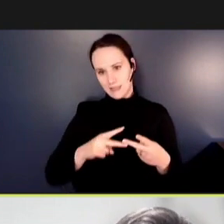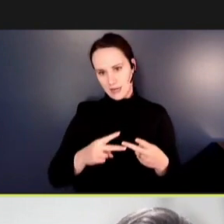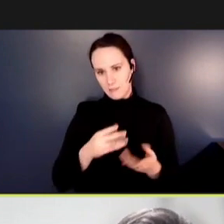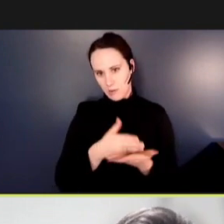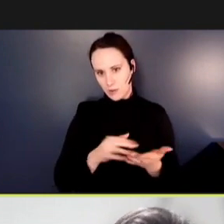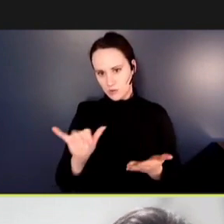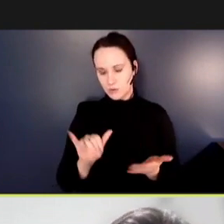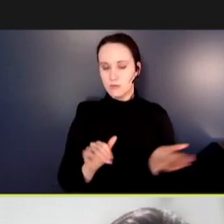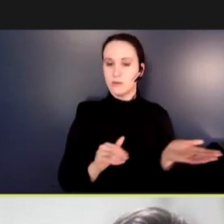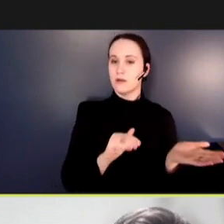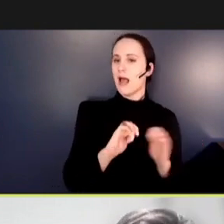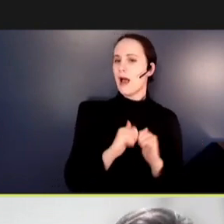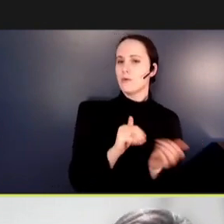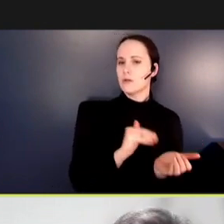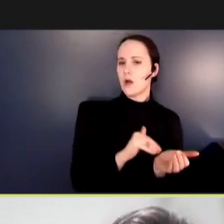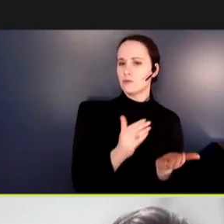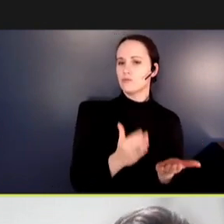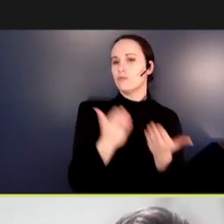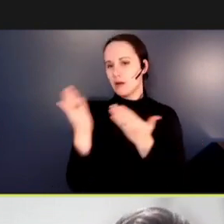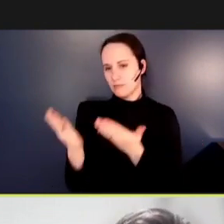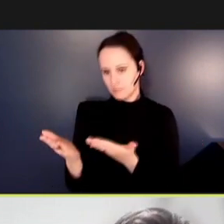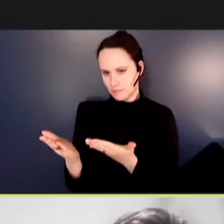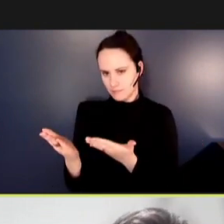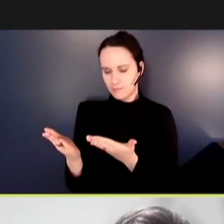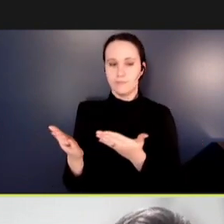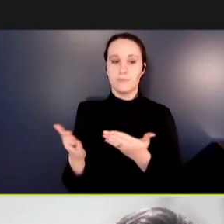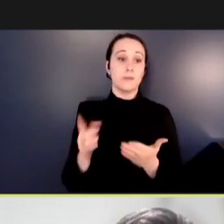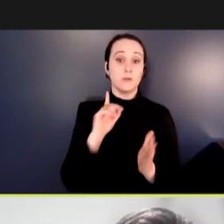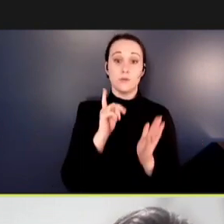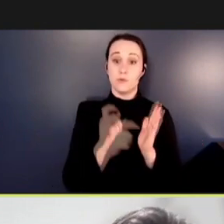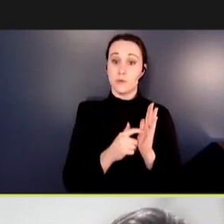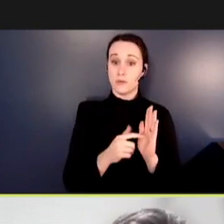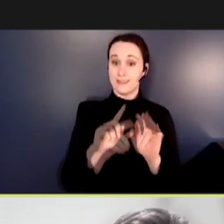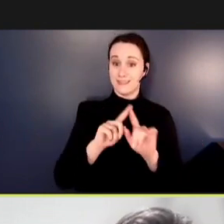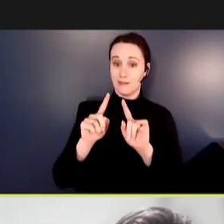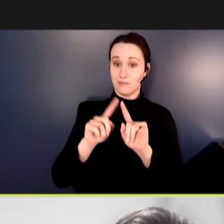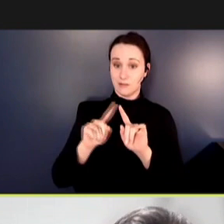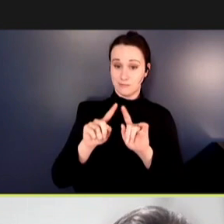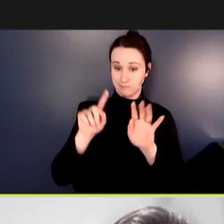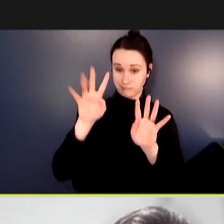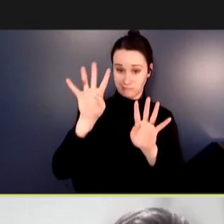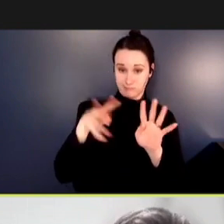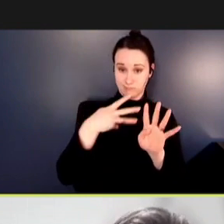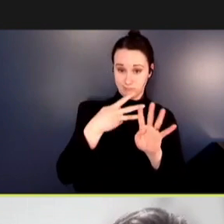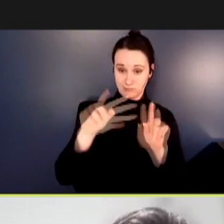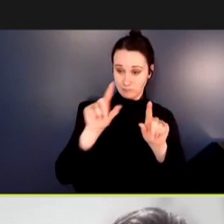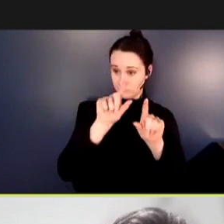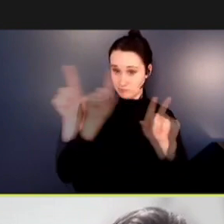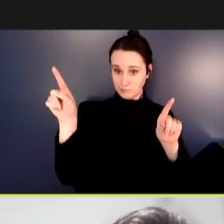do see the highest uptake in the bars there. You have flu and the dark blue then Tdap in blue and